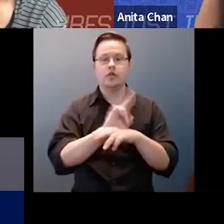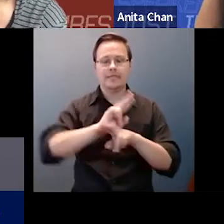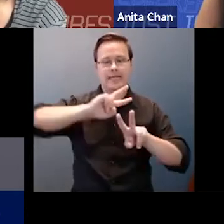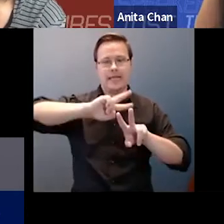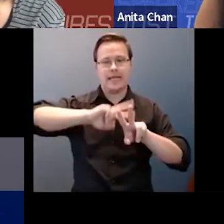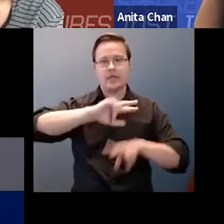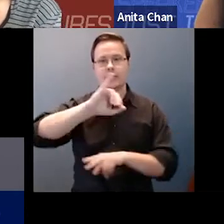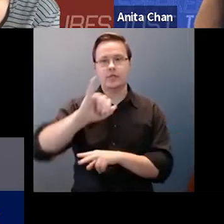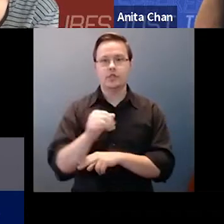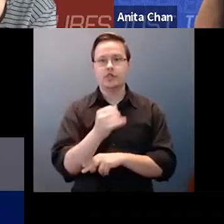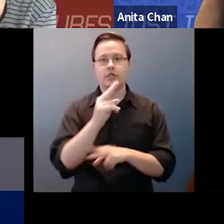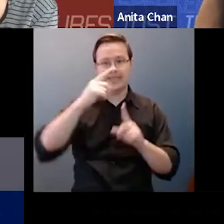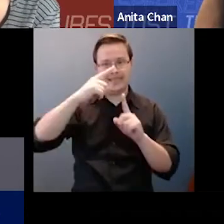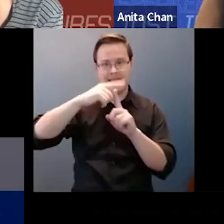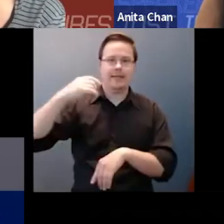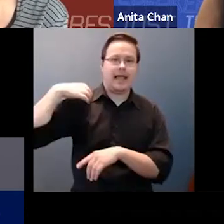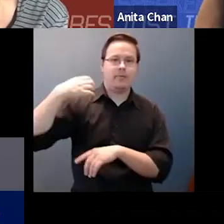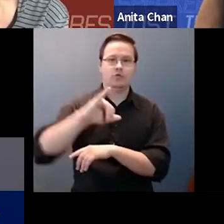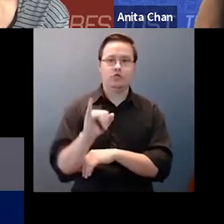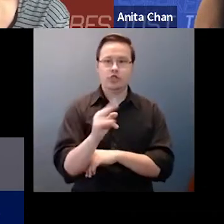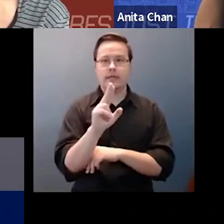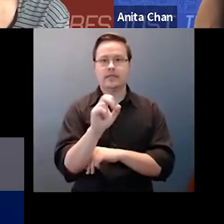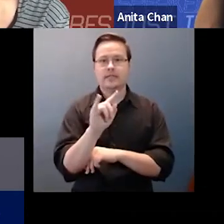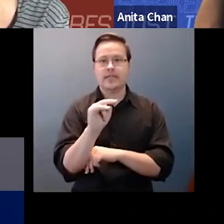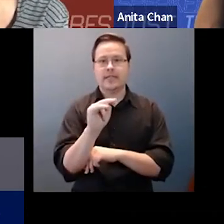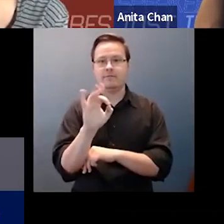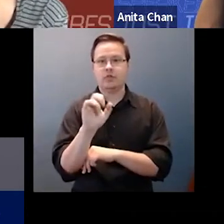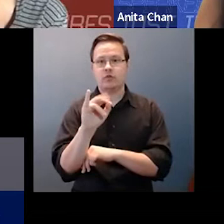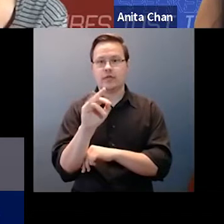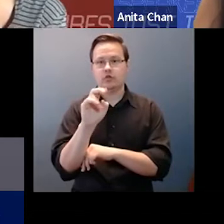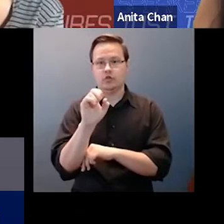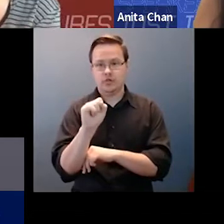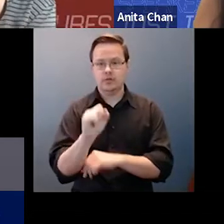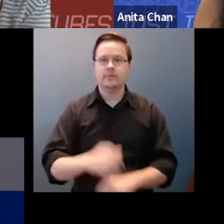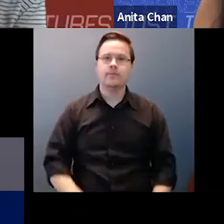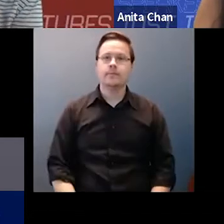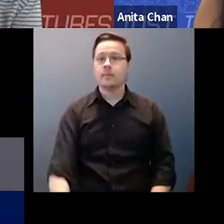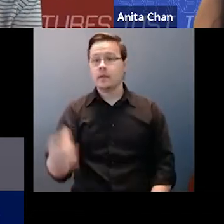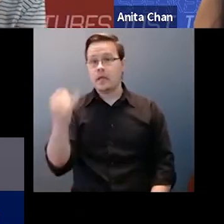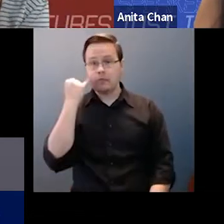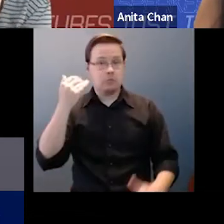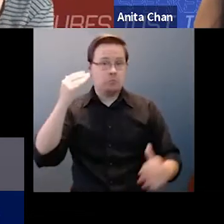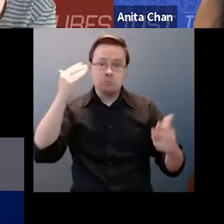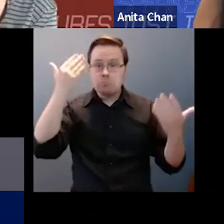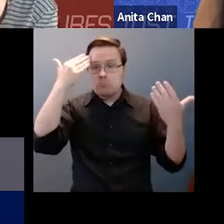G and capital I. For those of you who don't know us yet, just infrastructures is an initiative created by